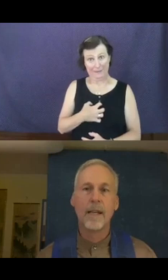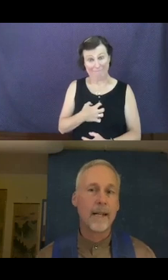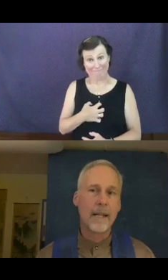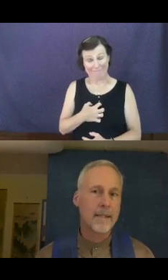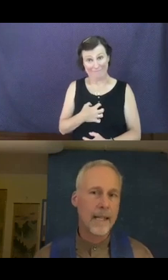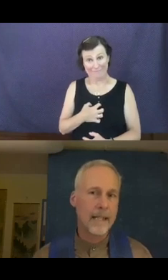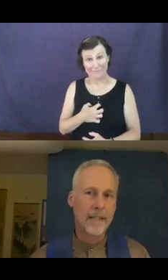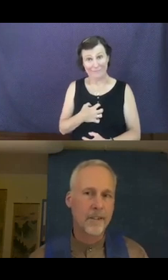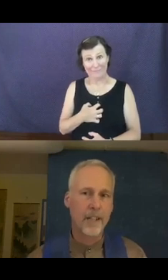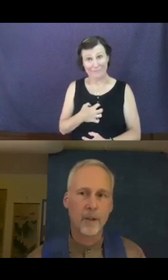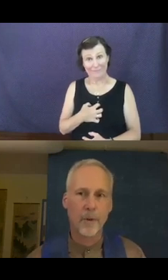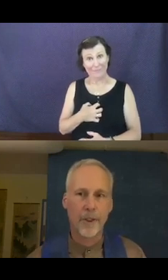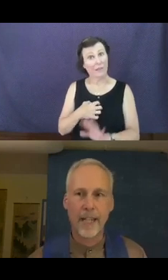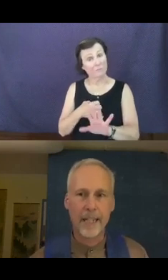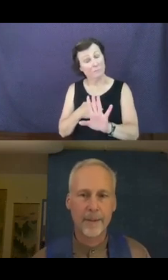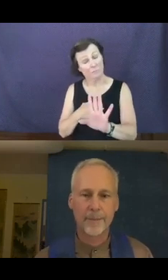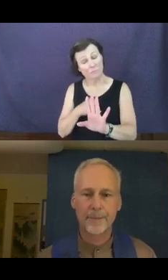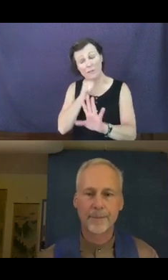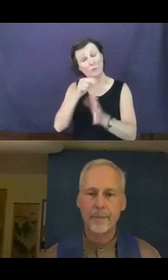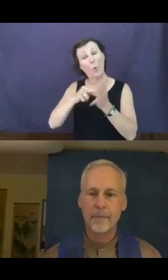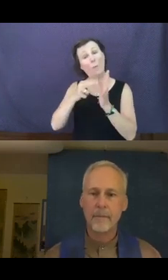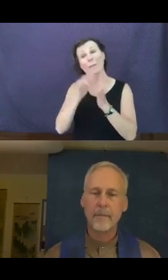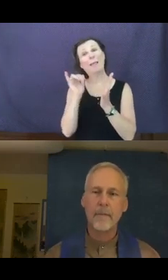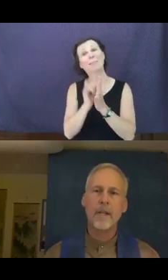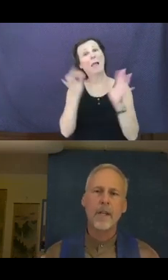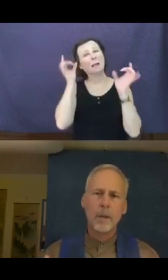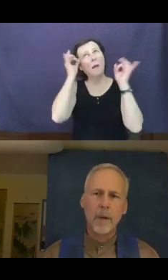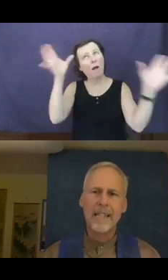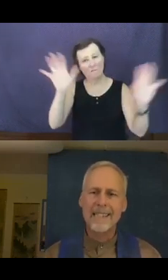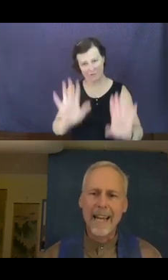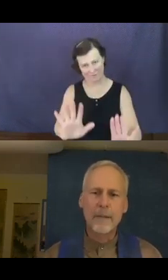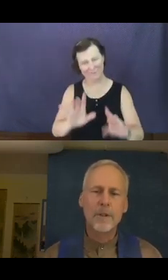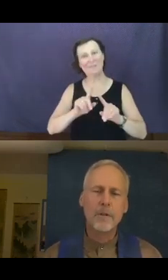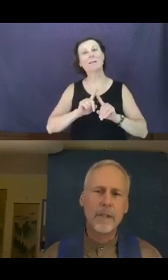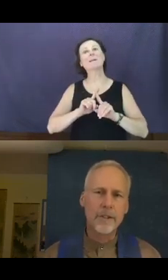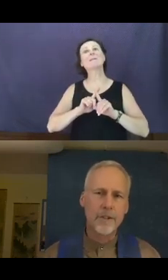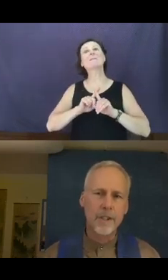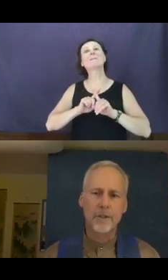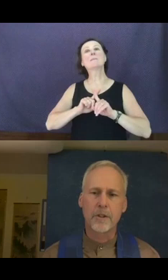Not saying that's a terrible thing. But it's absolutely essential to